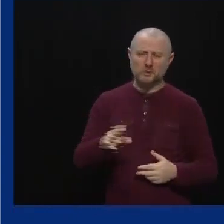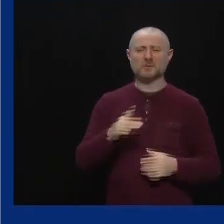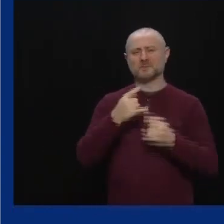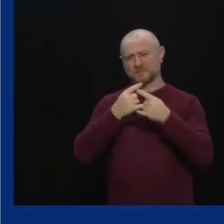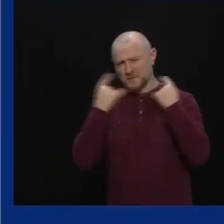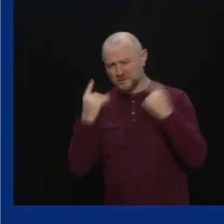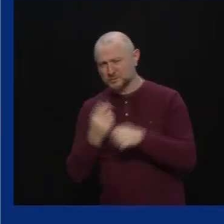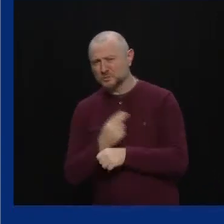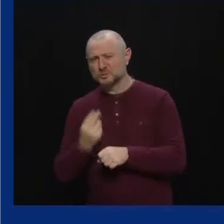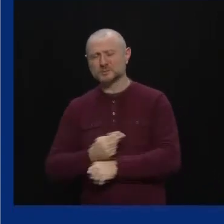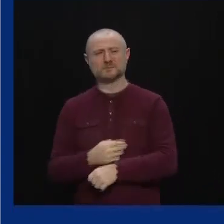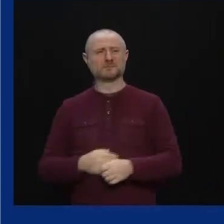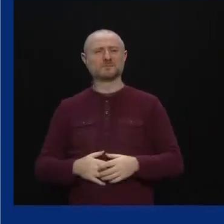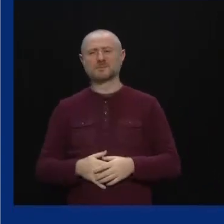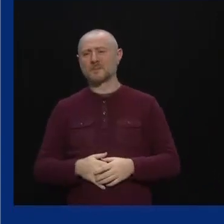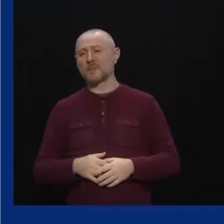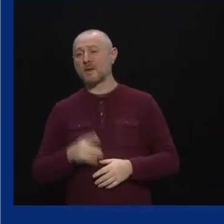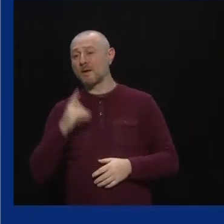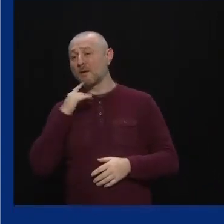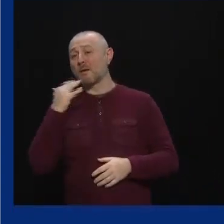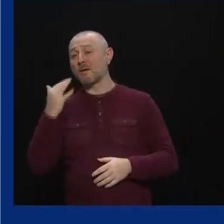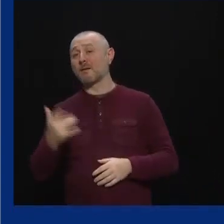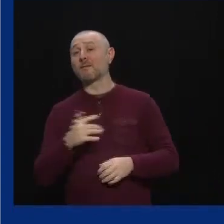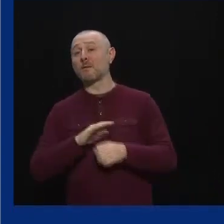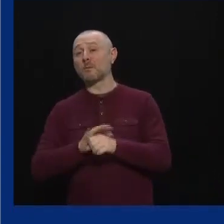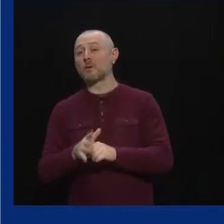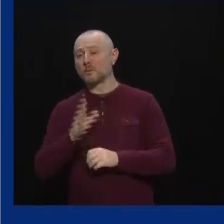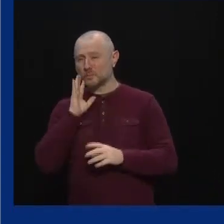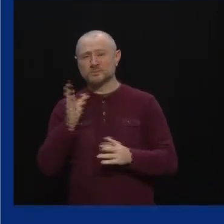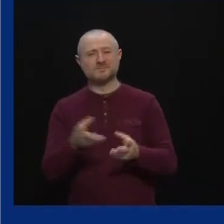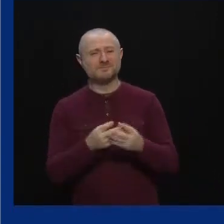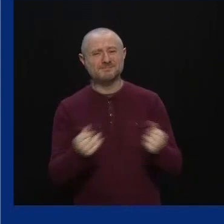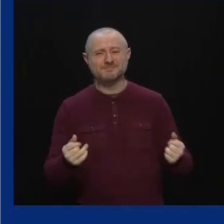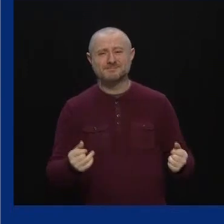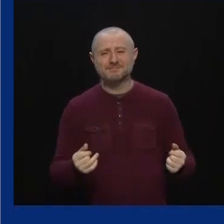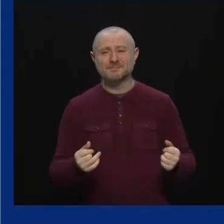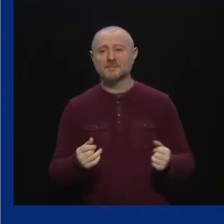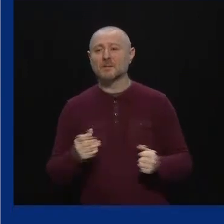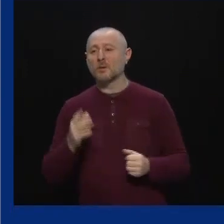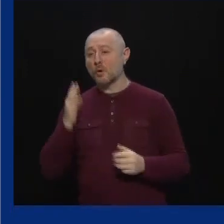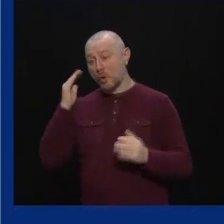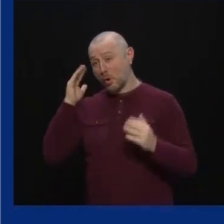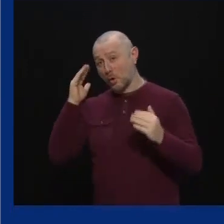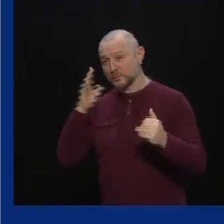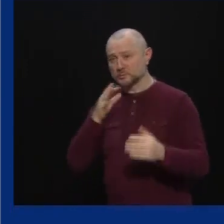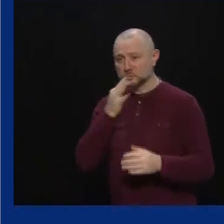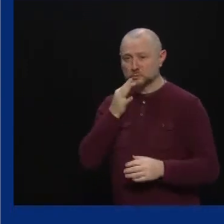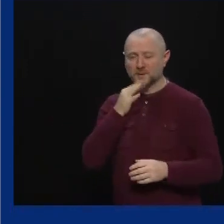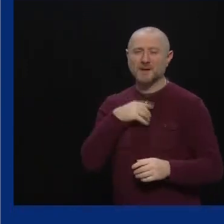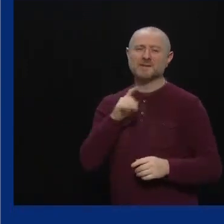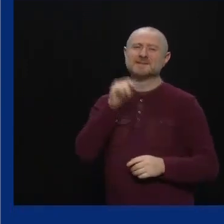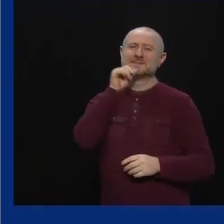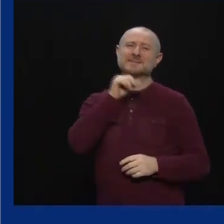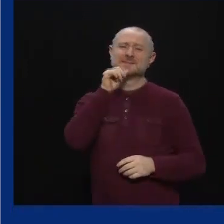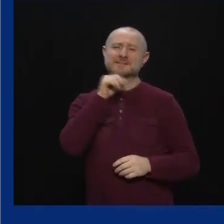IT'S ALL ABOUT CONTINUING VACCINATIONS, BOOSTING, WEAR THE MASK. AND THERE WILL COME A TIME WE